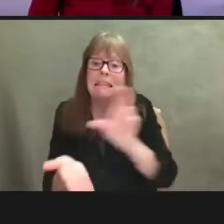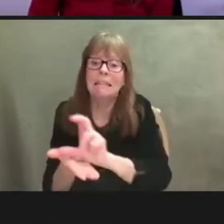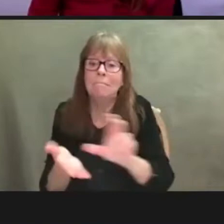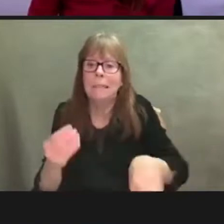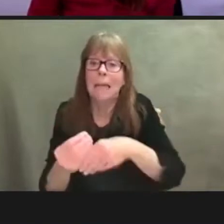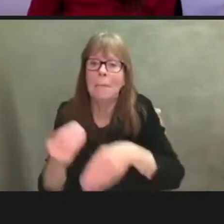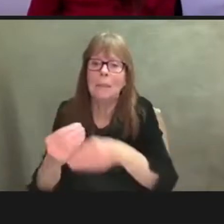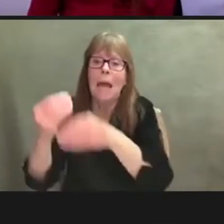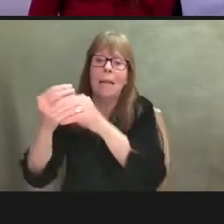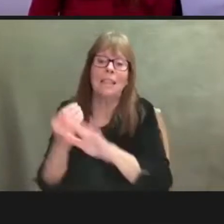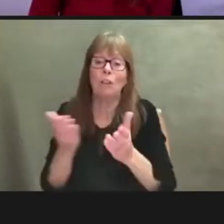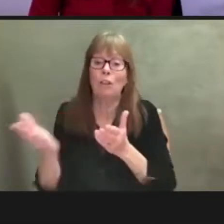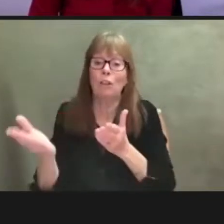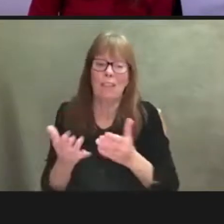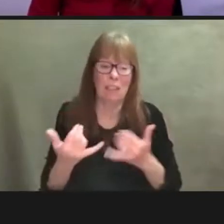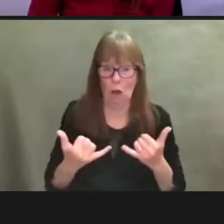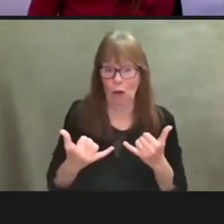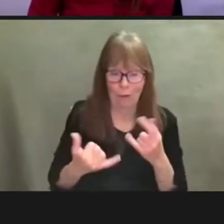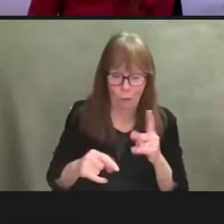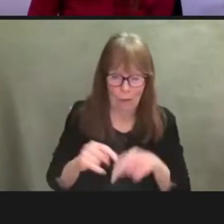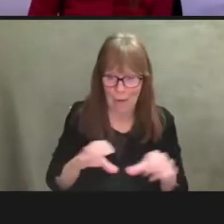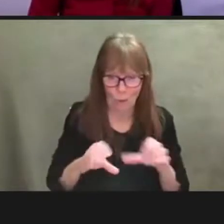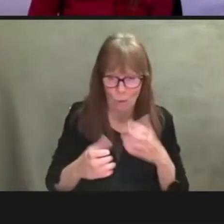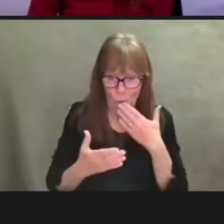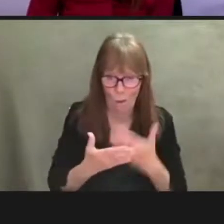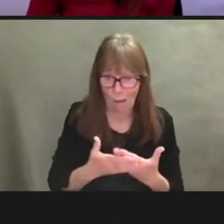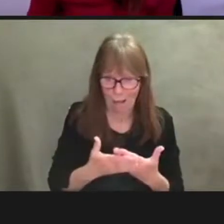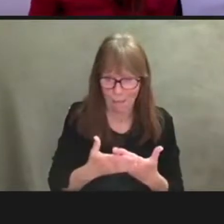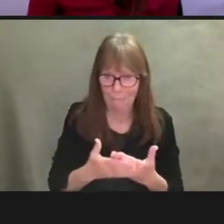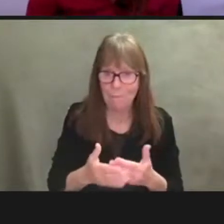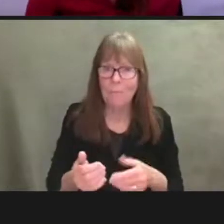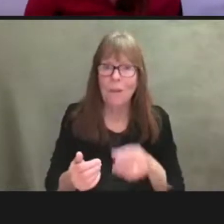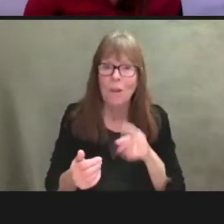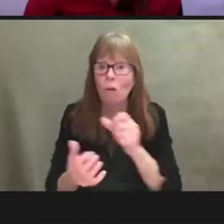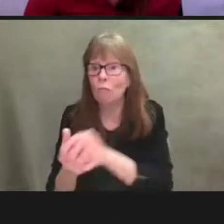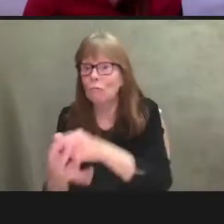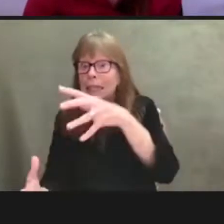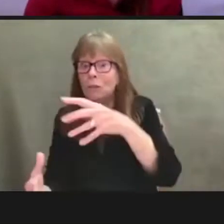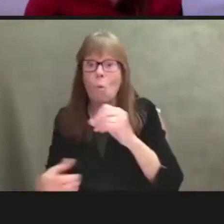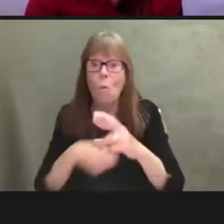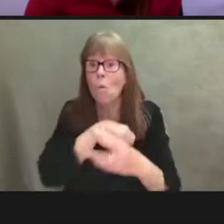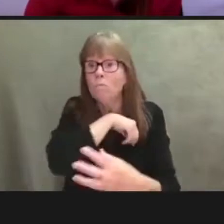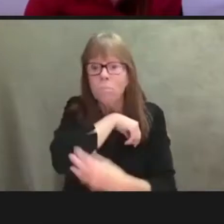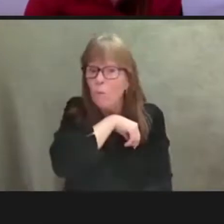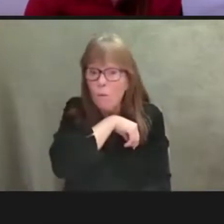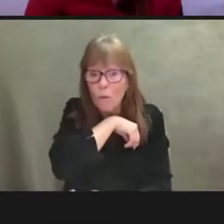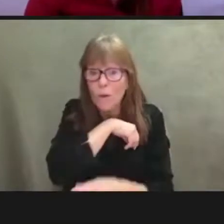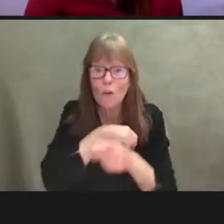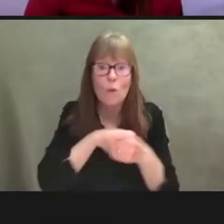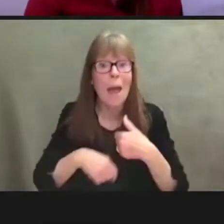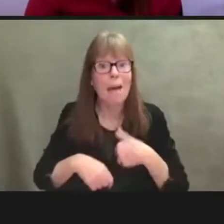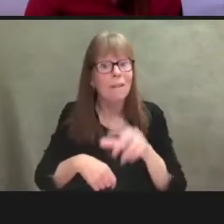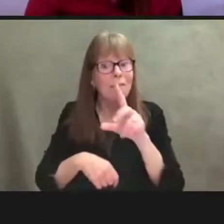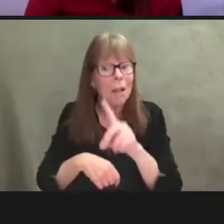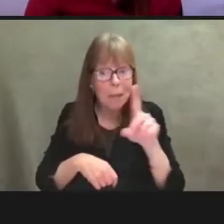can't do so well. Basically whether you're rich or poor, if you have a developmental disability, you're